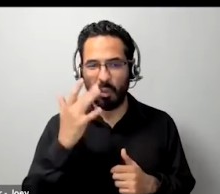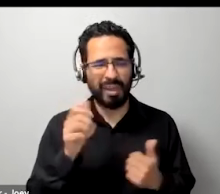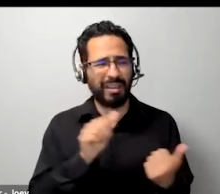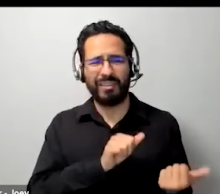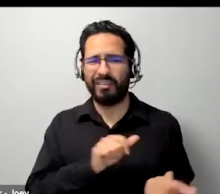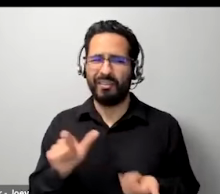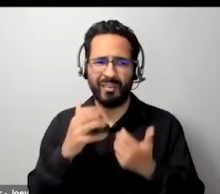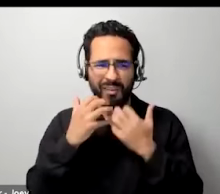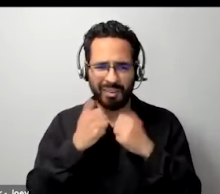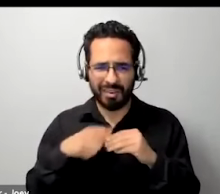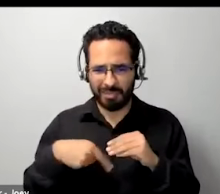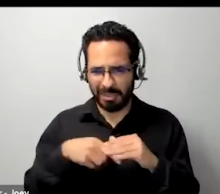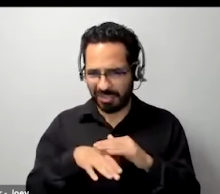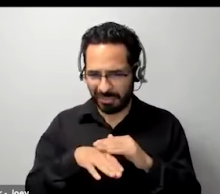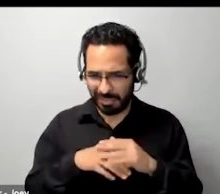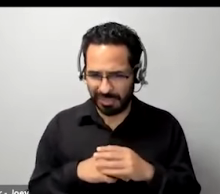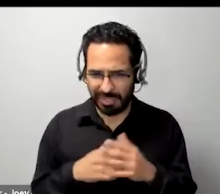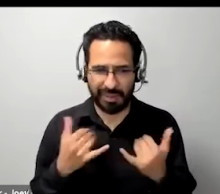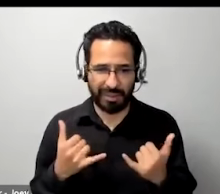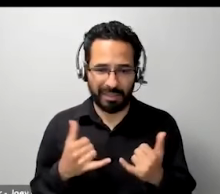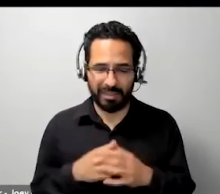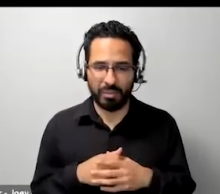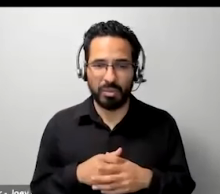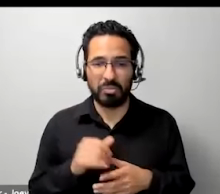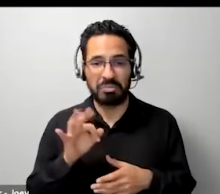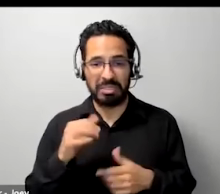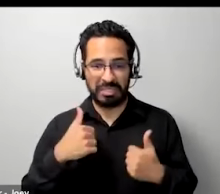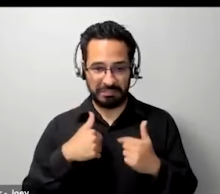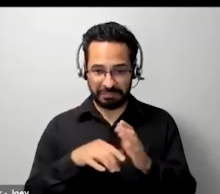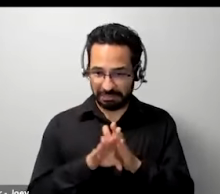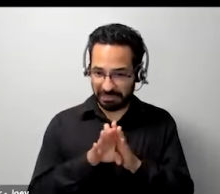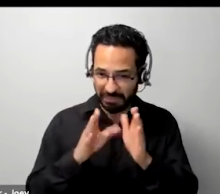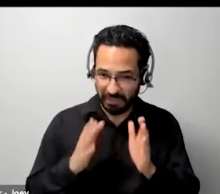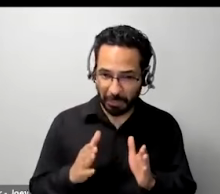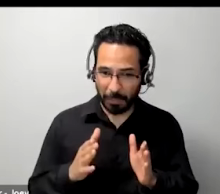And if I'm a manager of developers, we'll say,